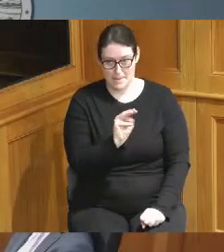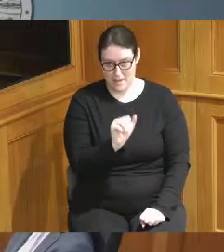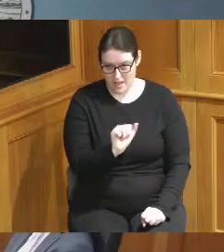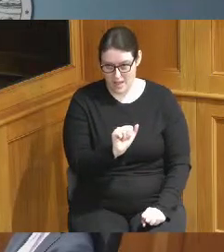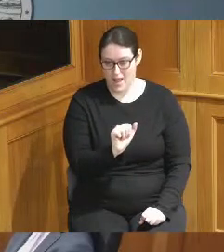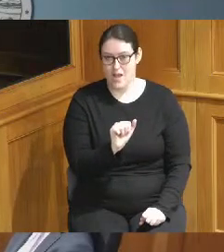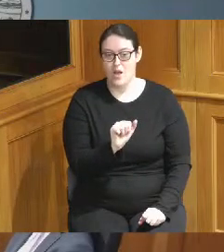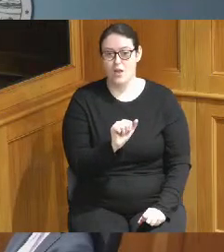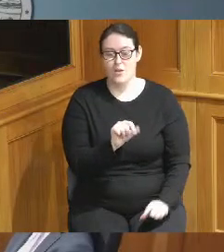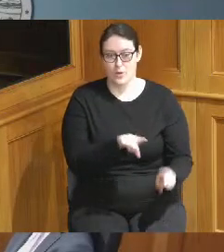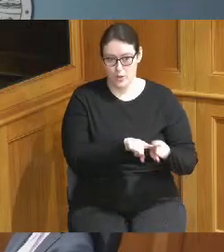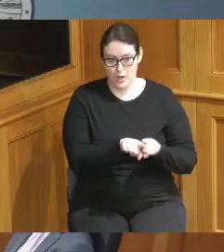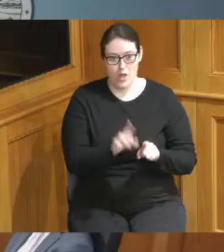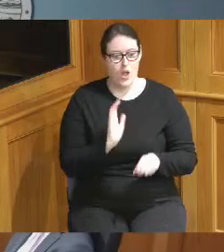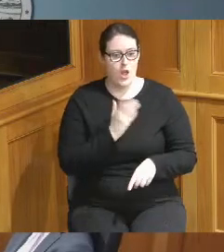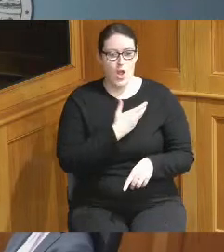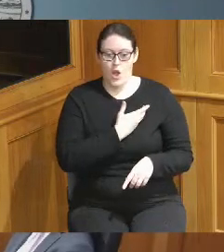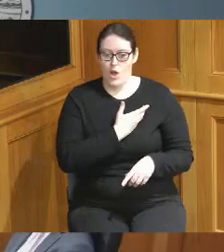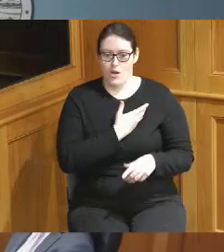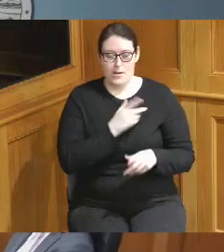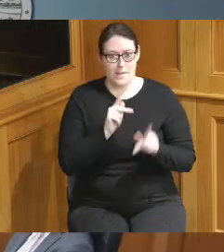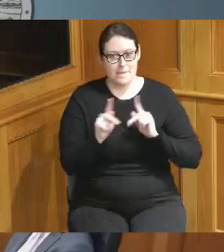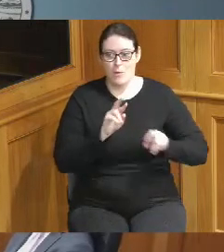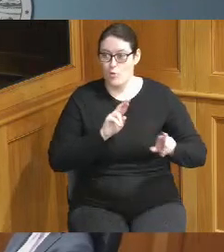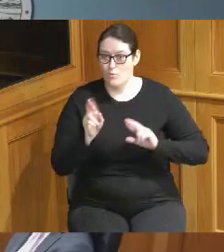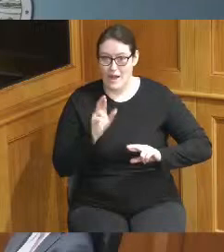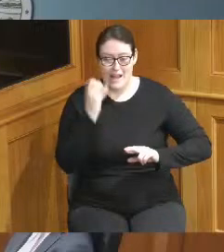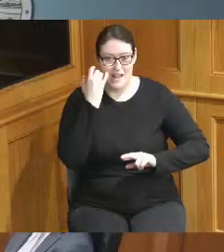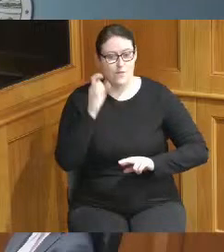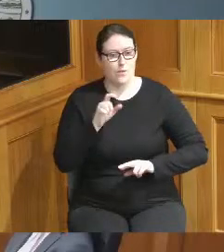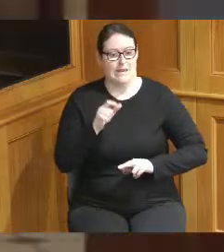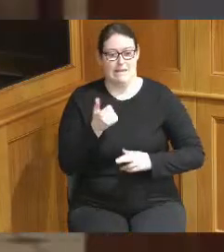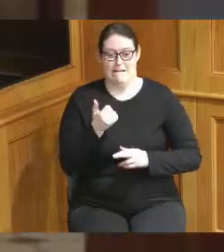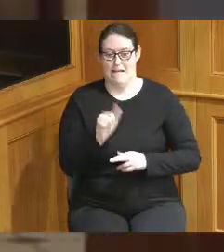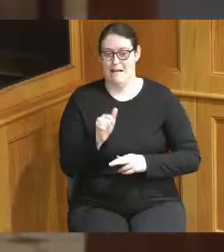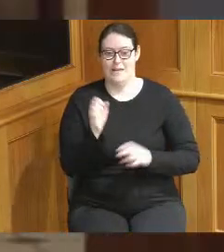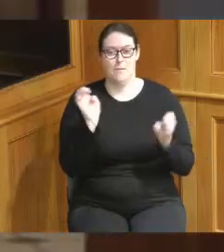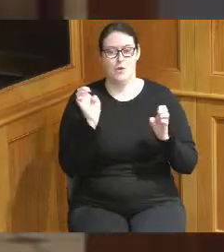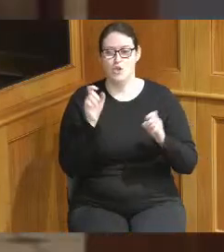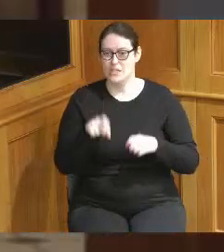sure that we not only are promoting the women our our organization that are in engineering they're